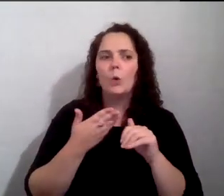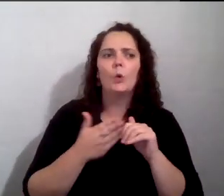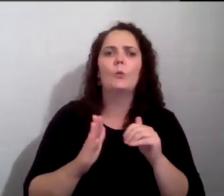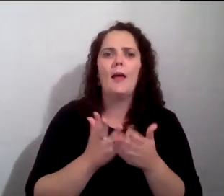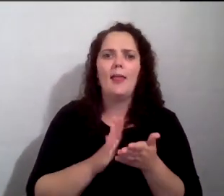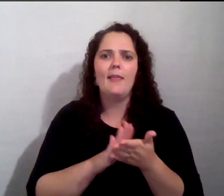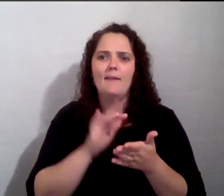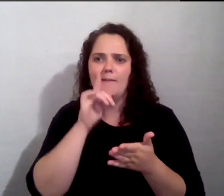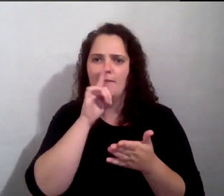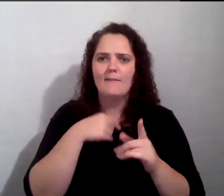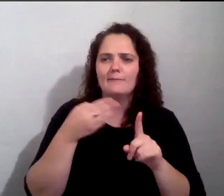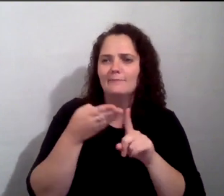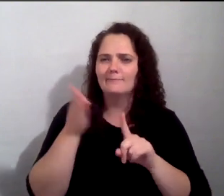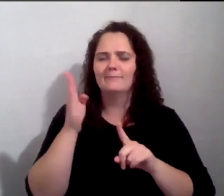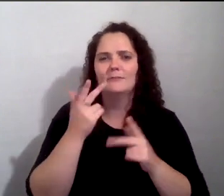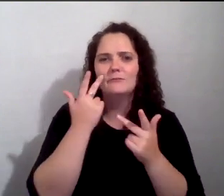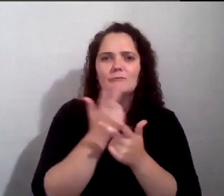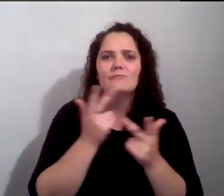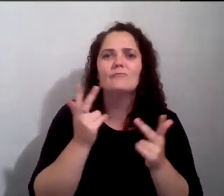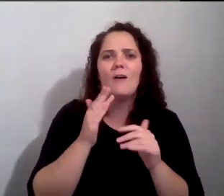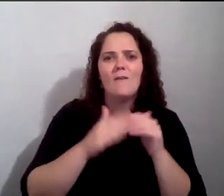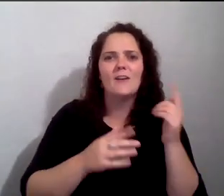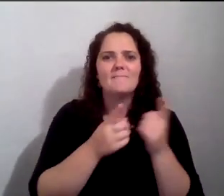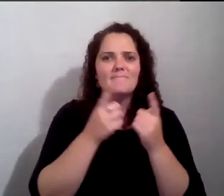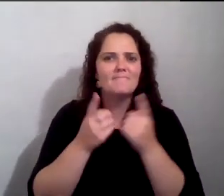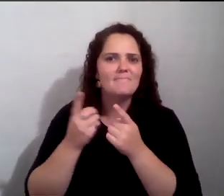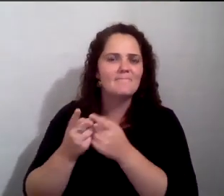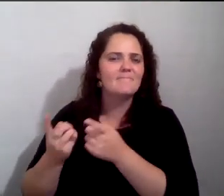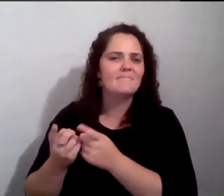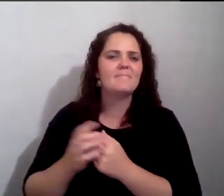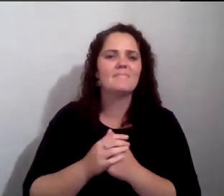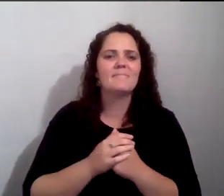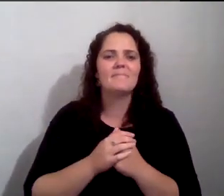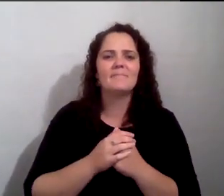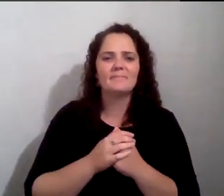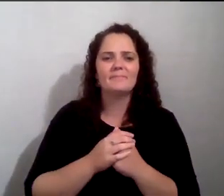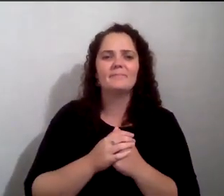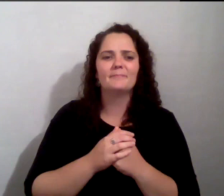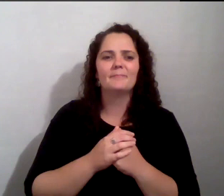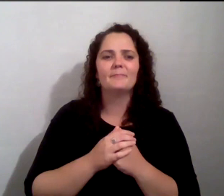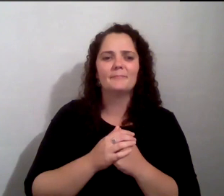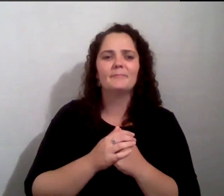And this work, Nym Bandak's work became to be collected by professor